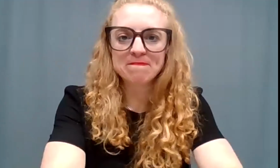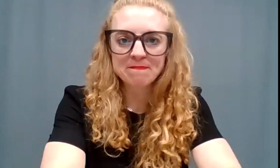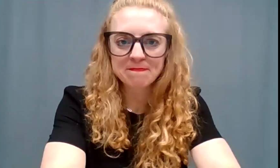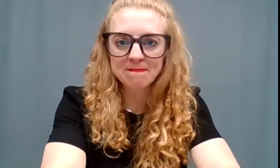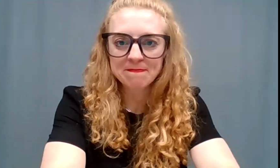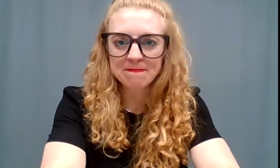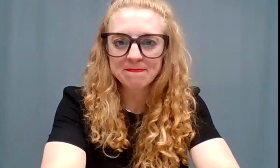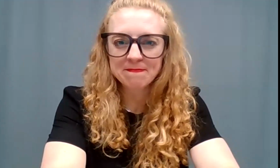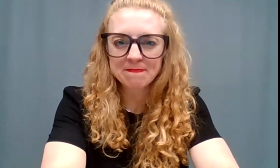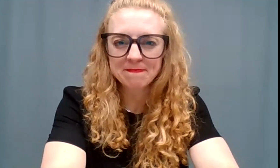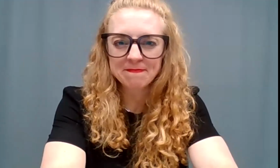one sec